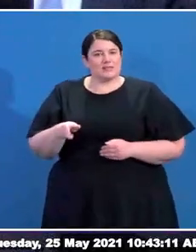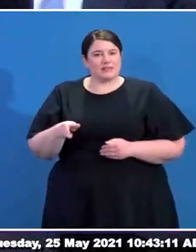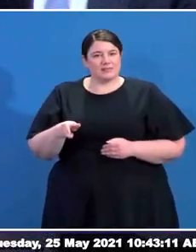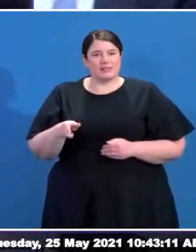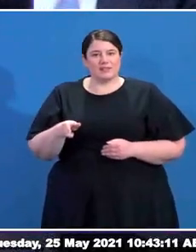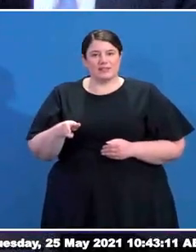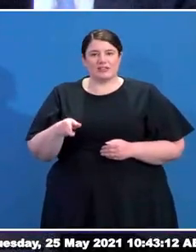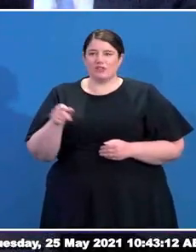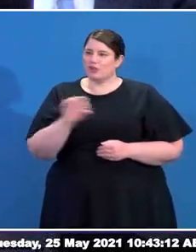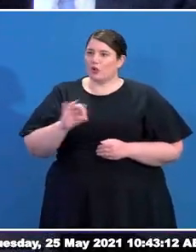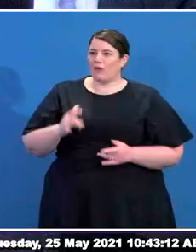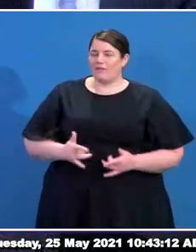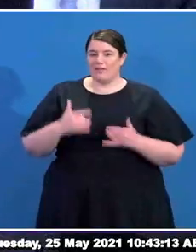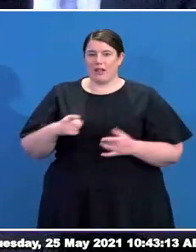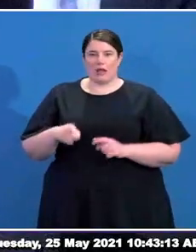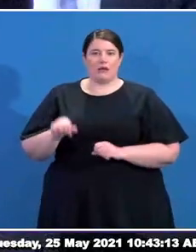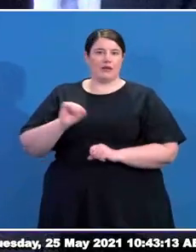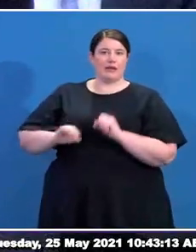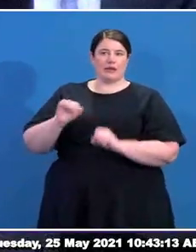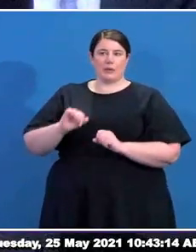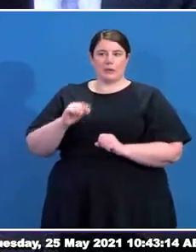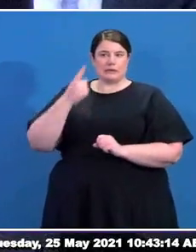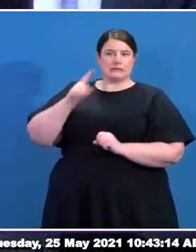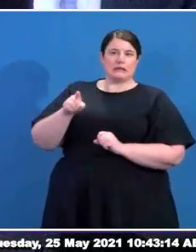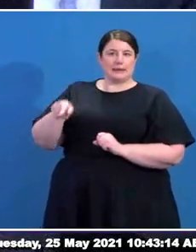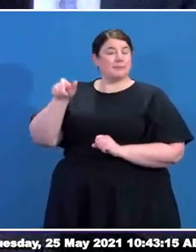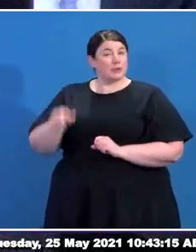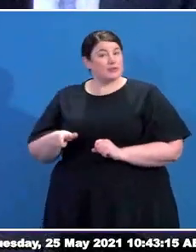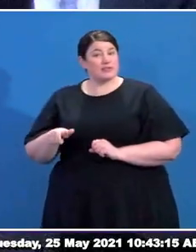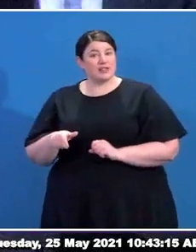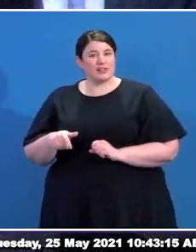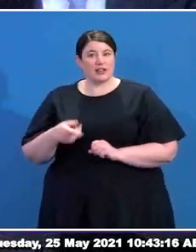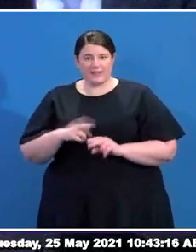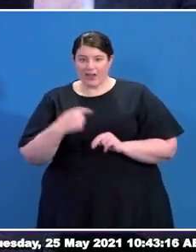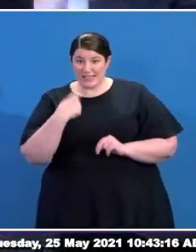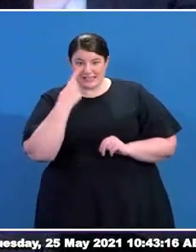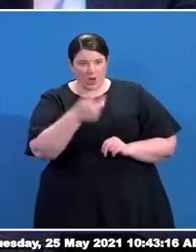and doesn't feel afraid in their company, I will speak up because, you know,